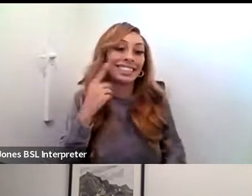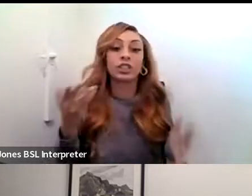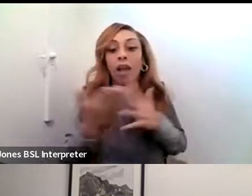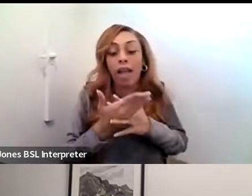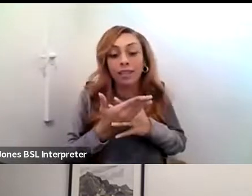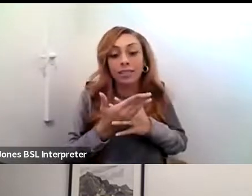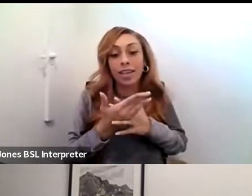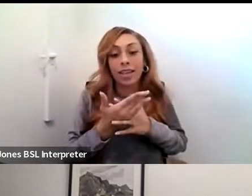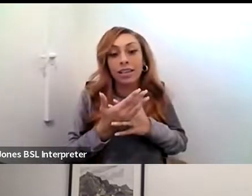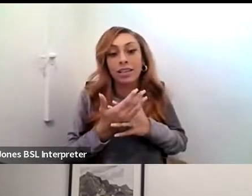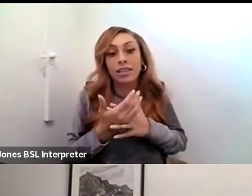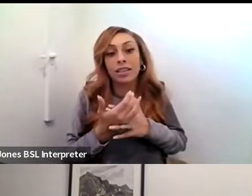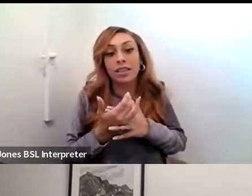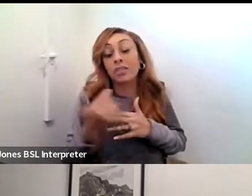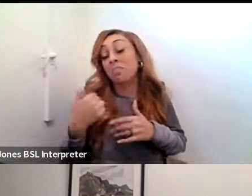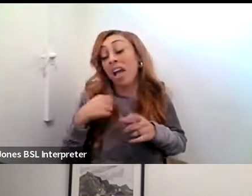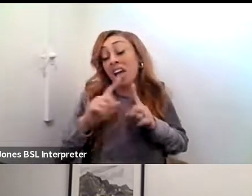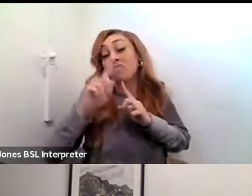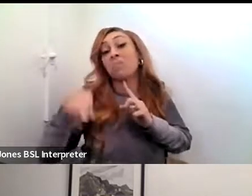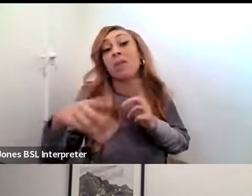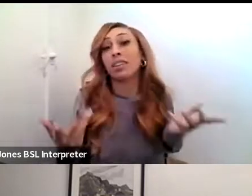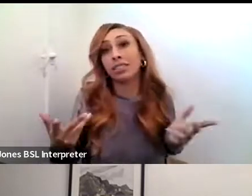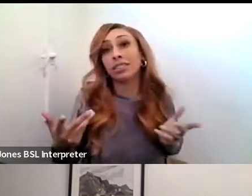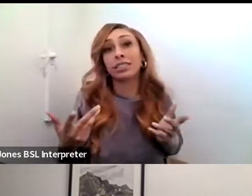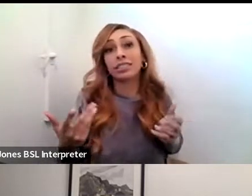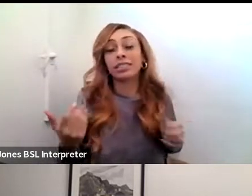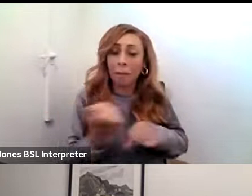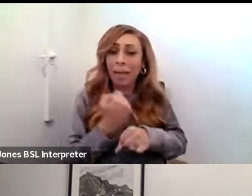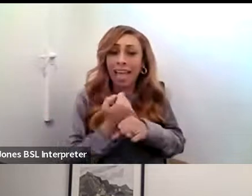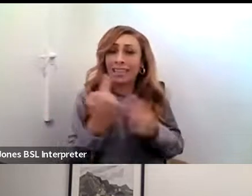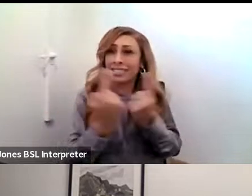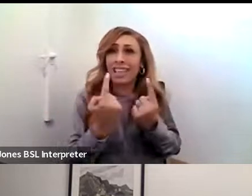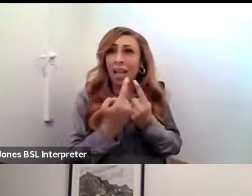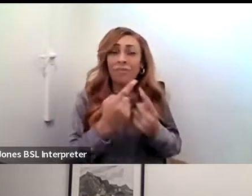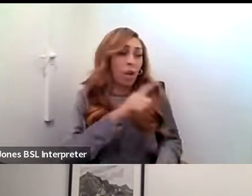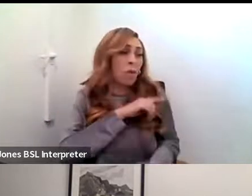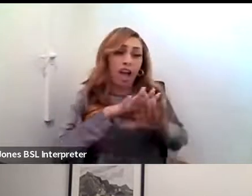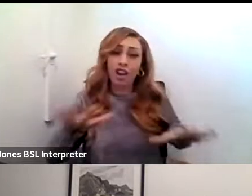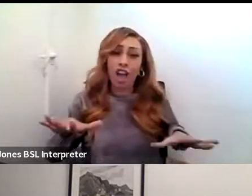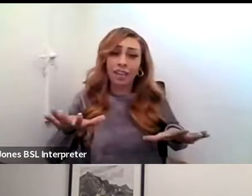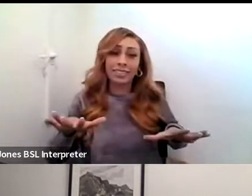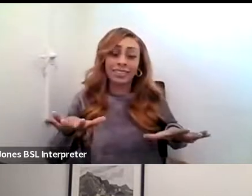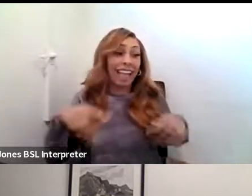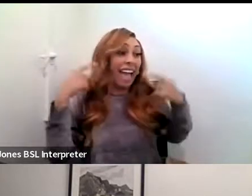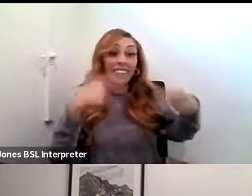My riposte to that would be just to make something - like why not just make things as available as they can be,